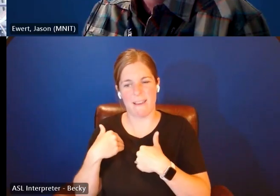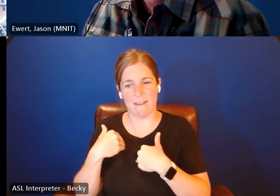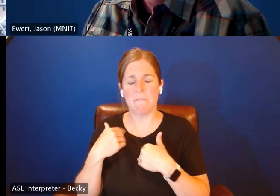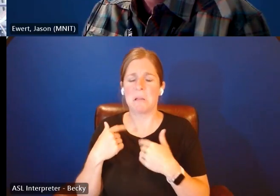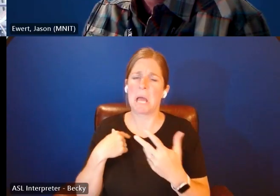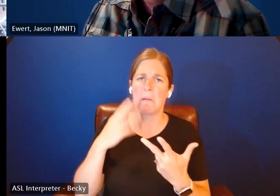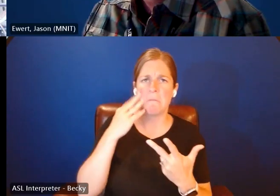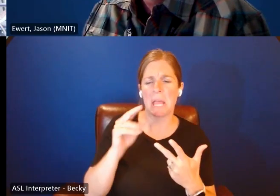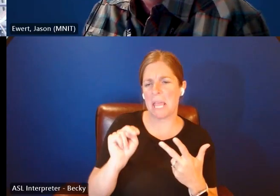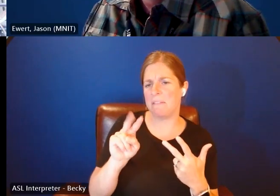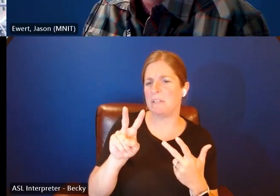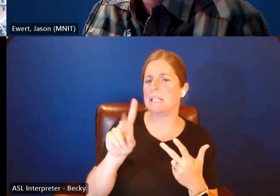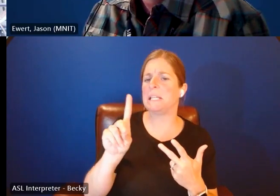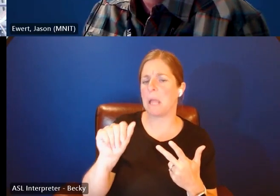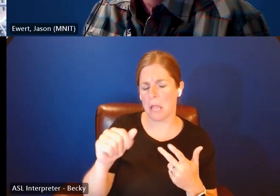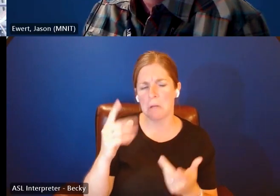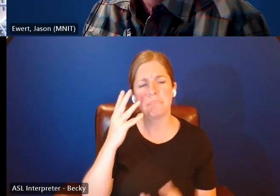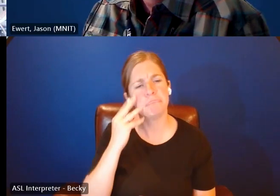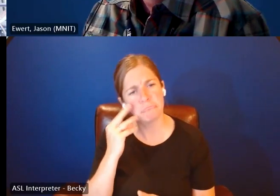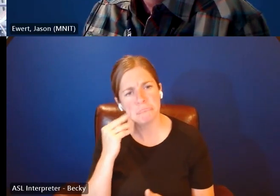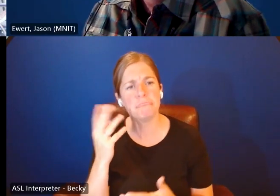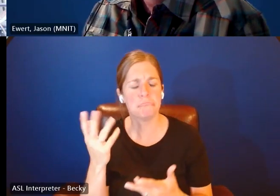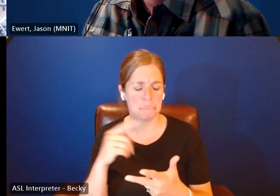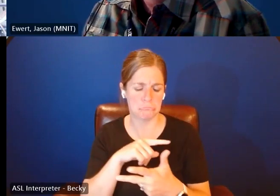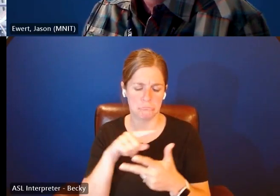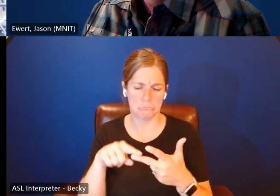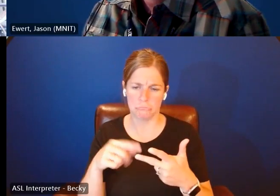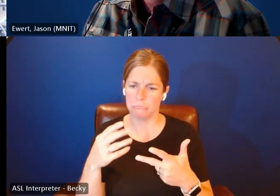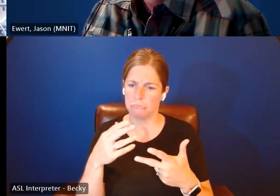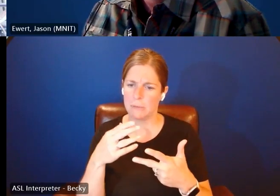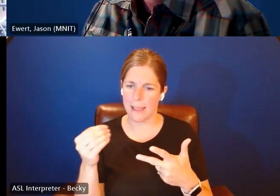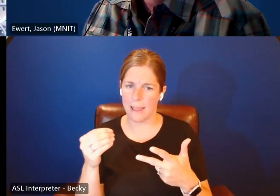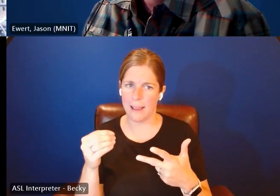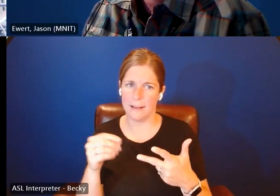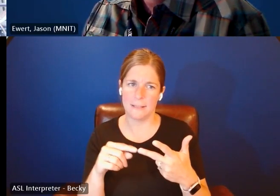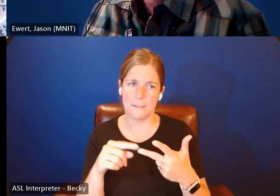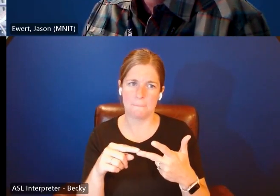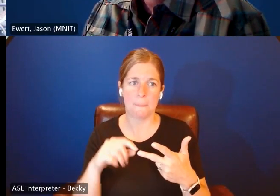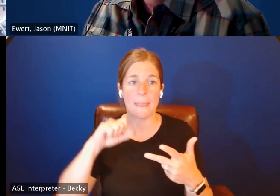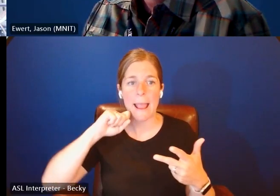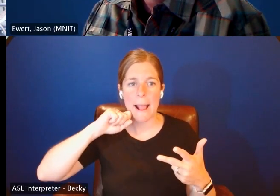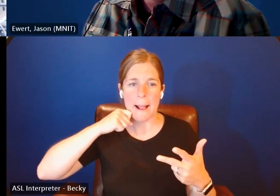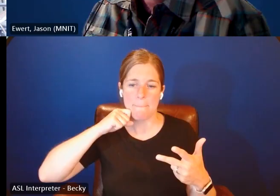I also have Apple devices and Apple device,